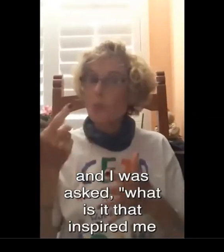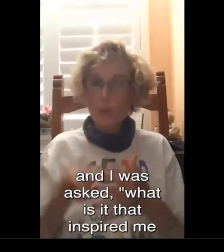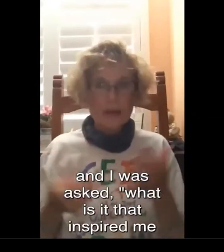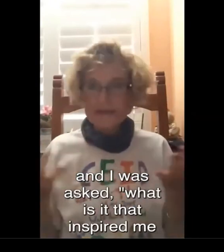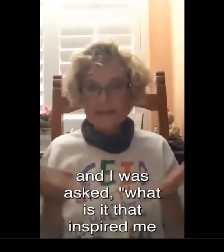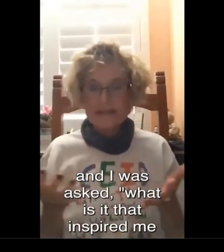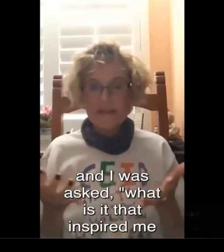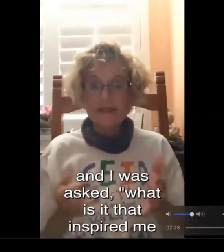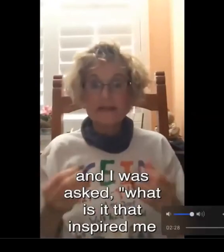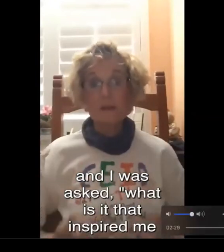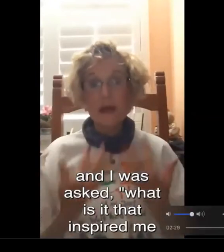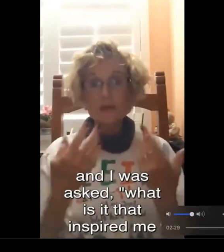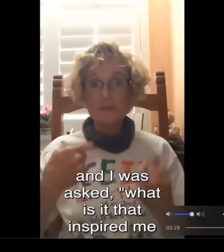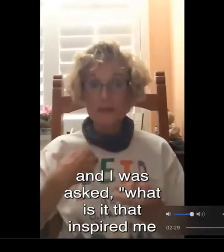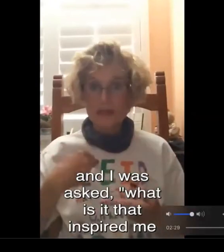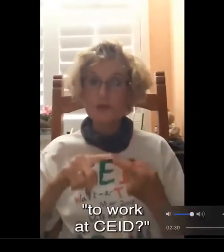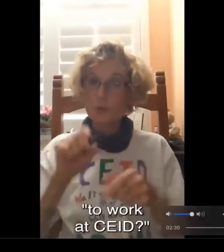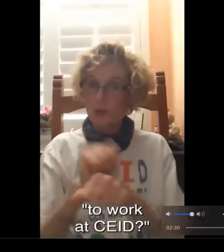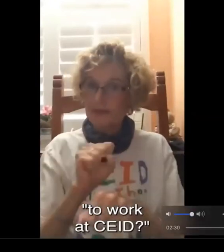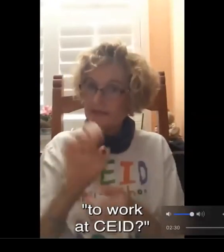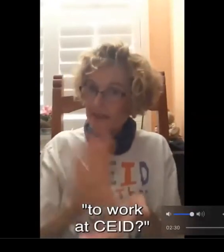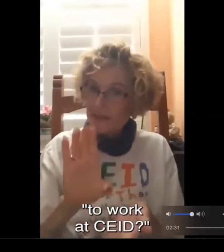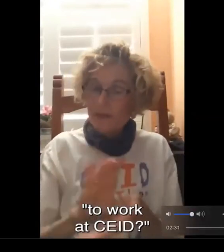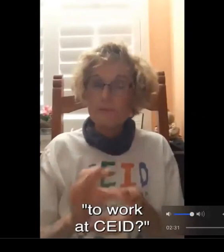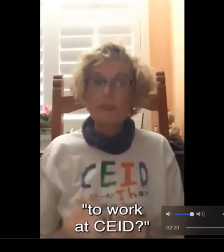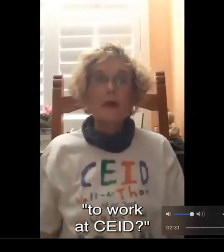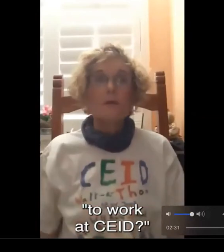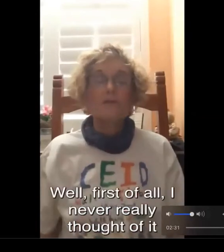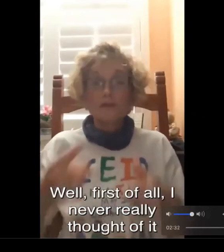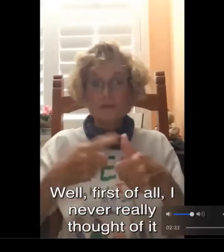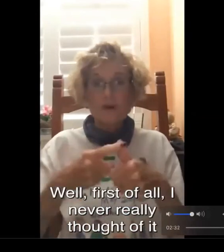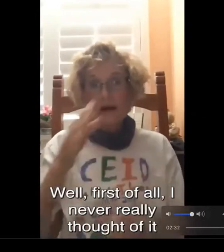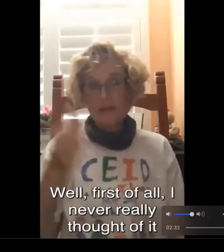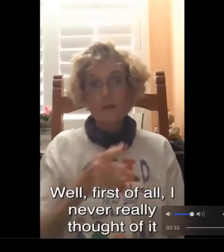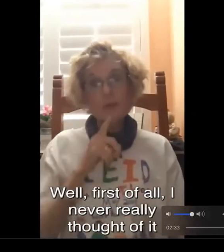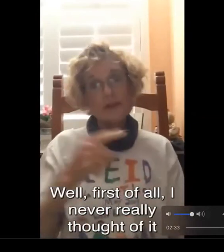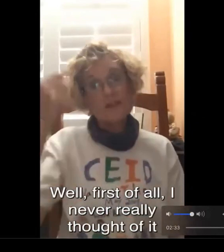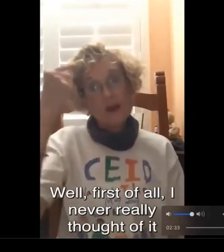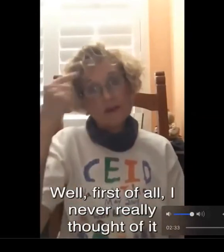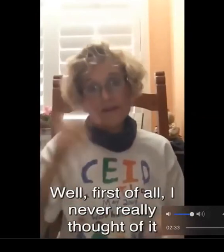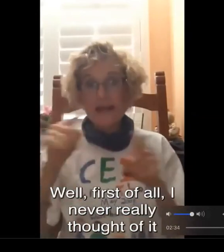what is it that inspired me to work at CEID? Well, first of all, I never really thought of it